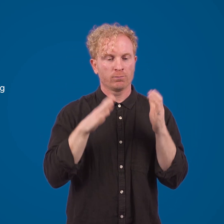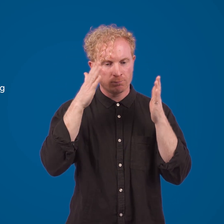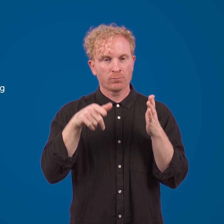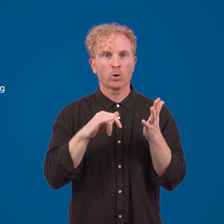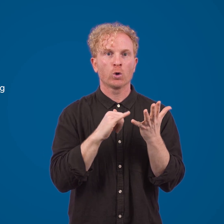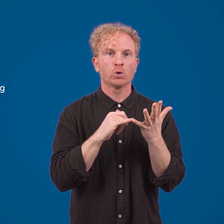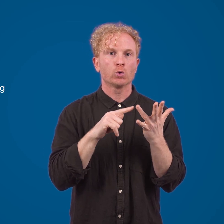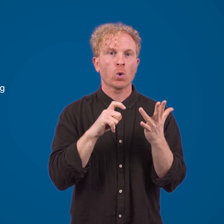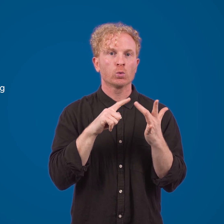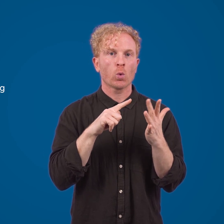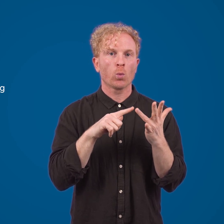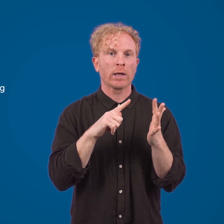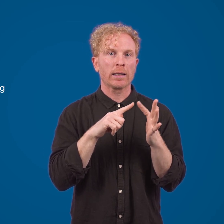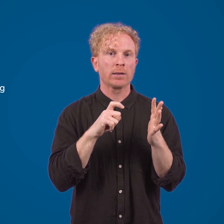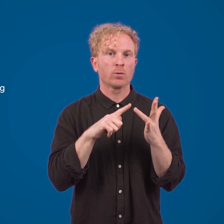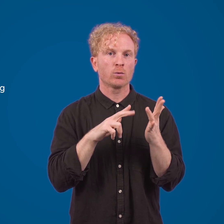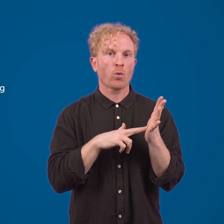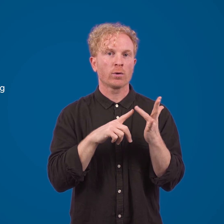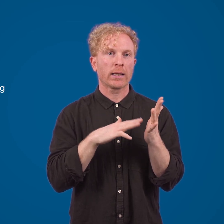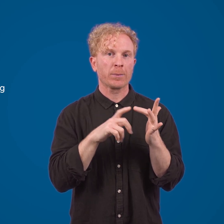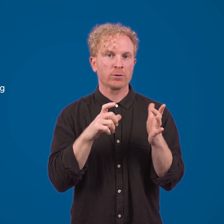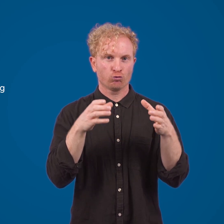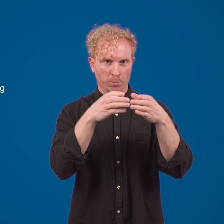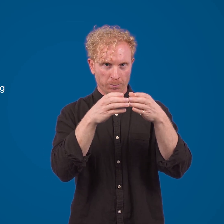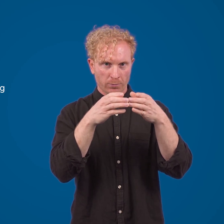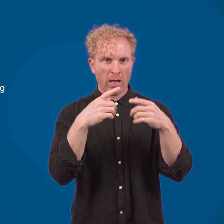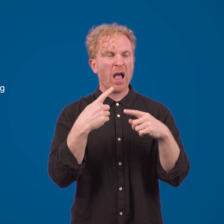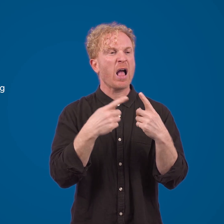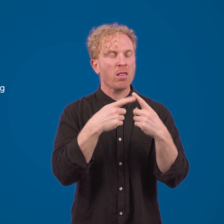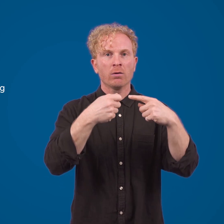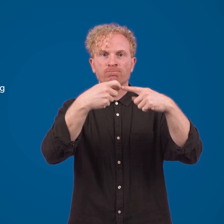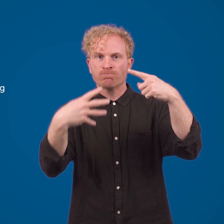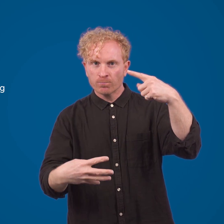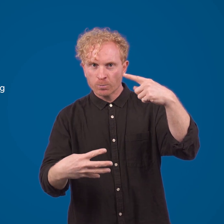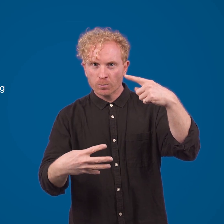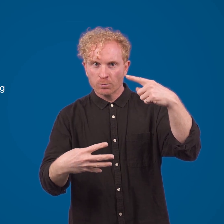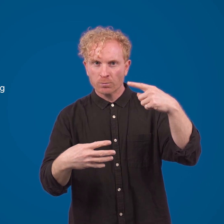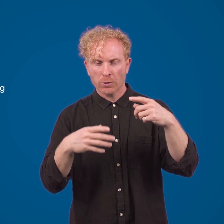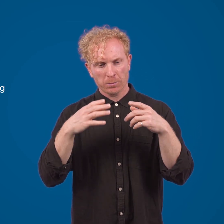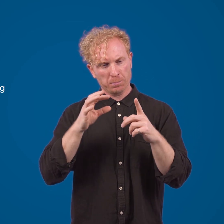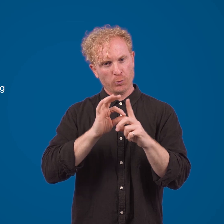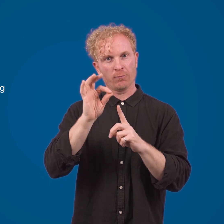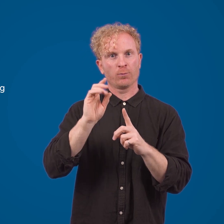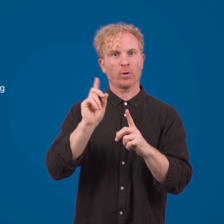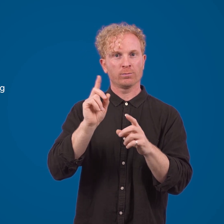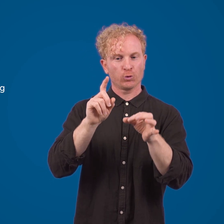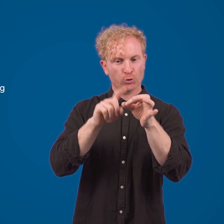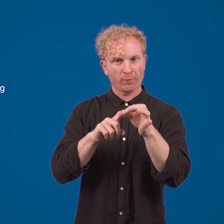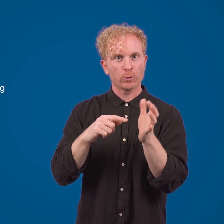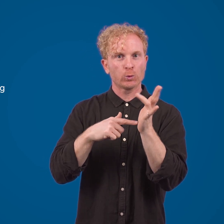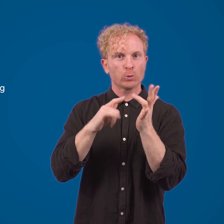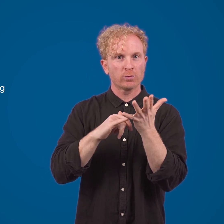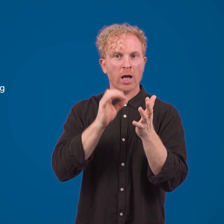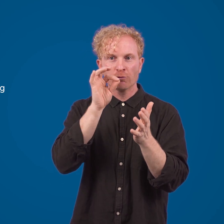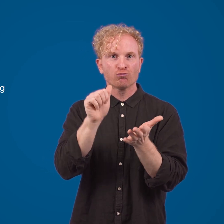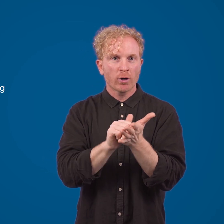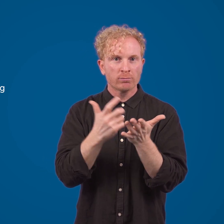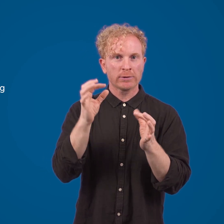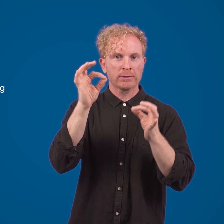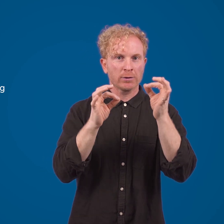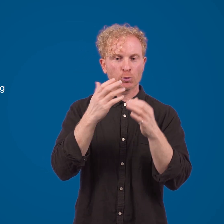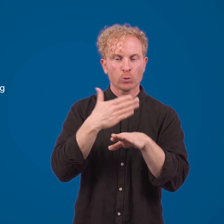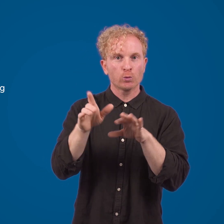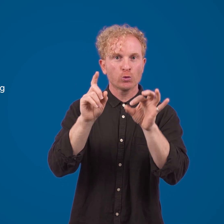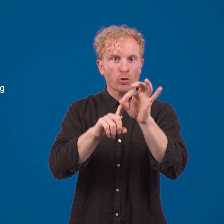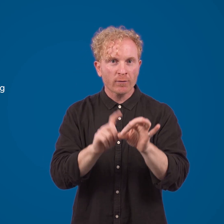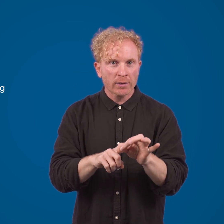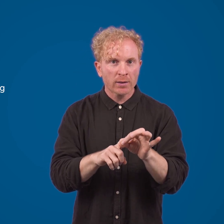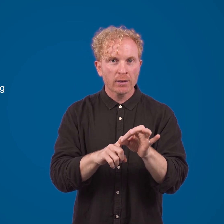by socioeconomic group and other dimensions by improving survey tools, designing new surveys